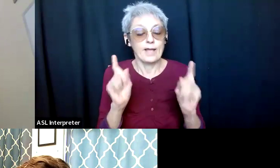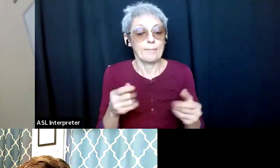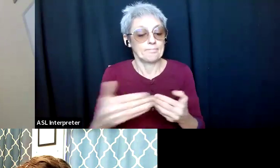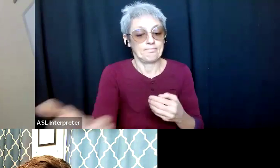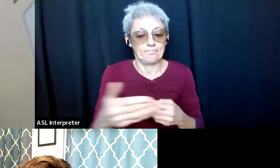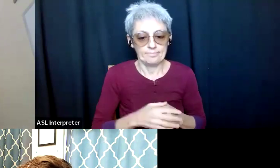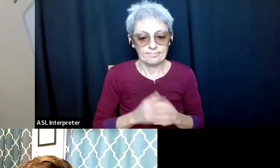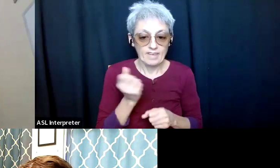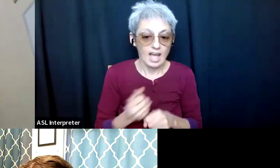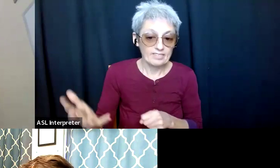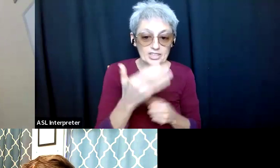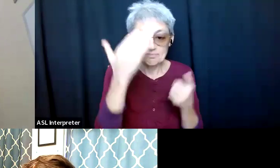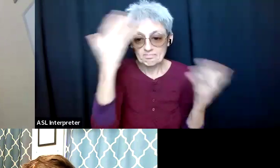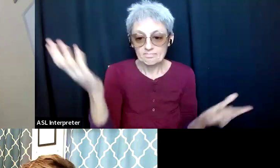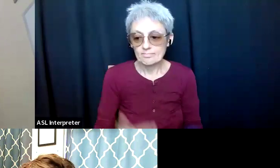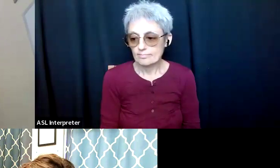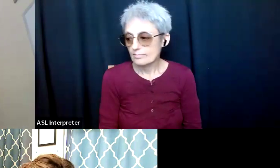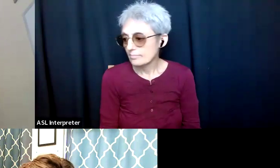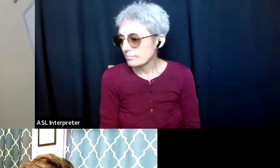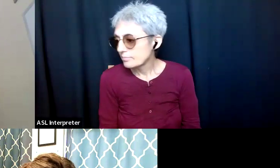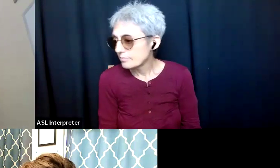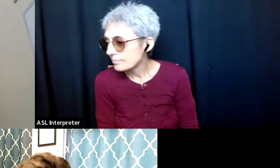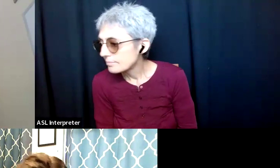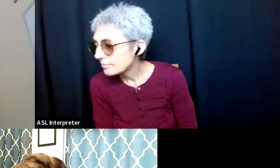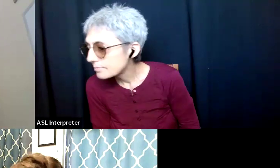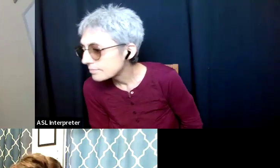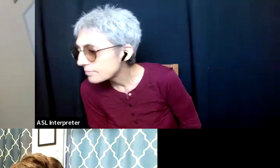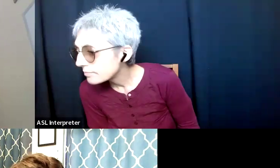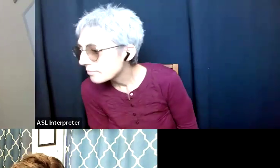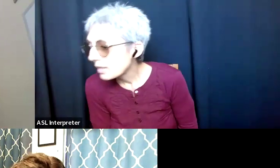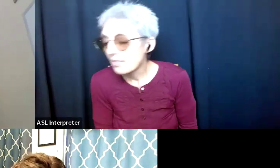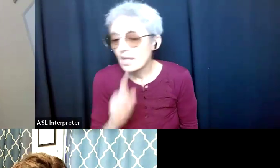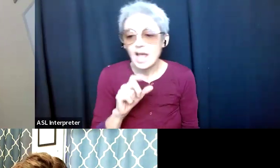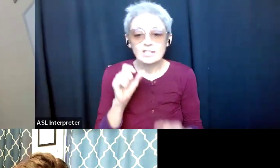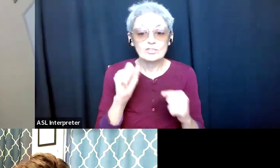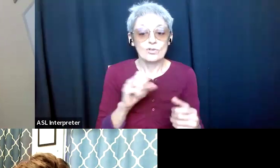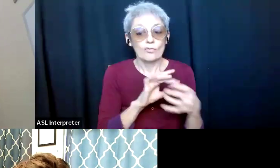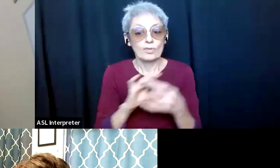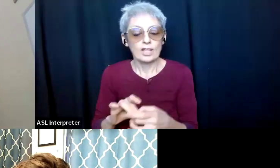Well, if I would have to give a take home message or summarize